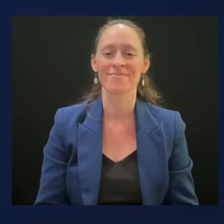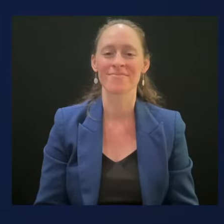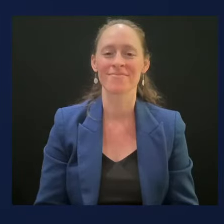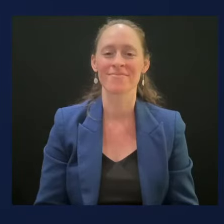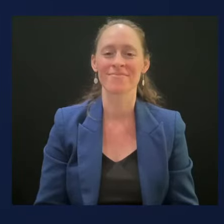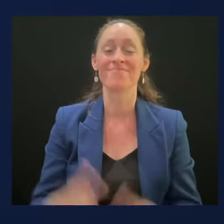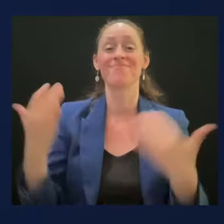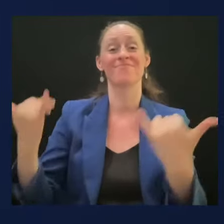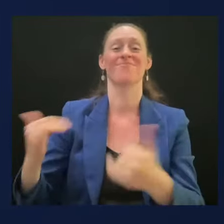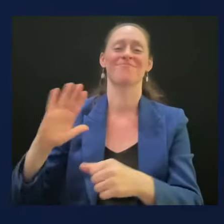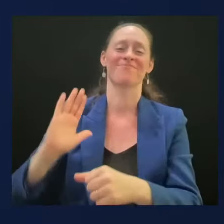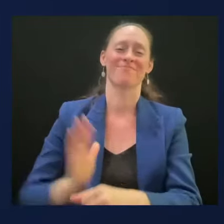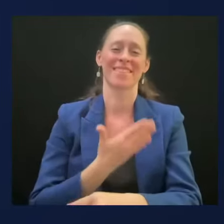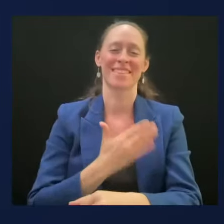This Land is Your Land.